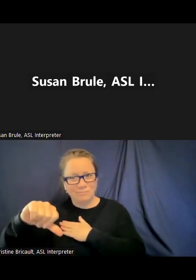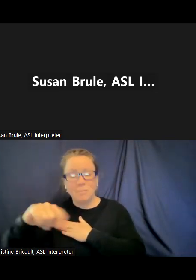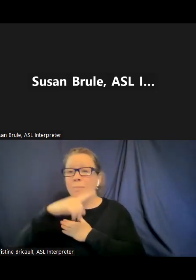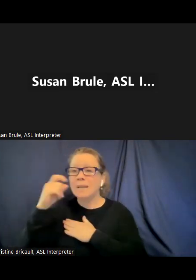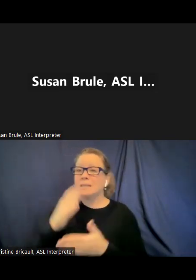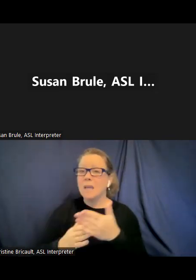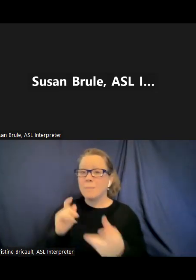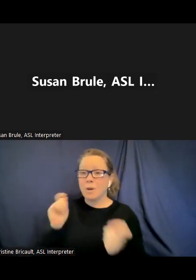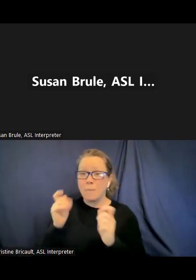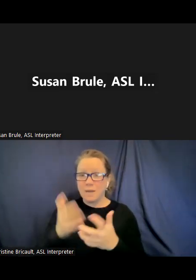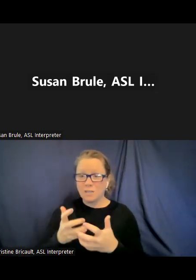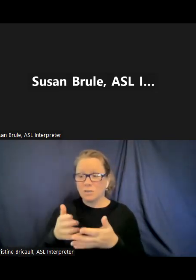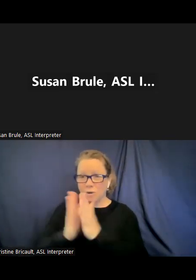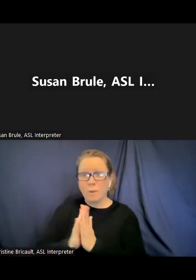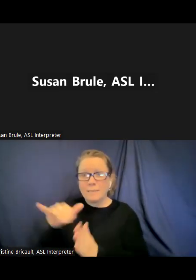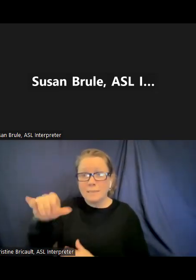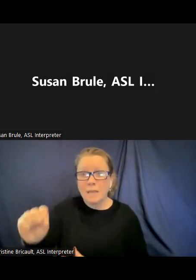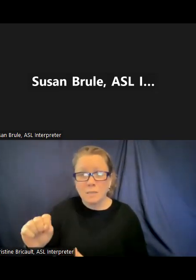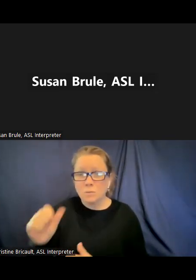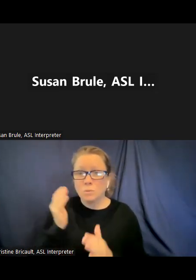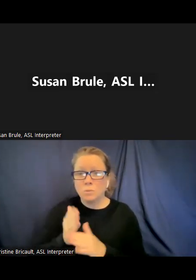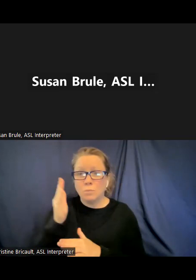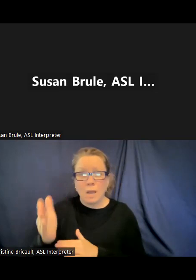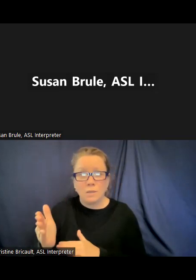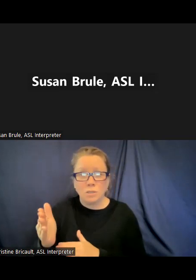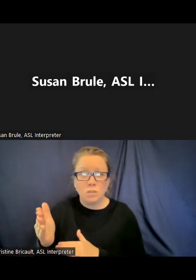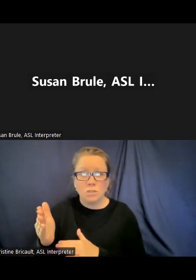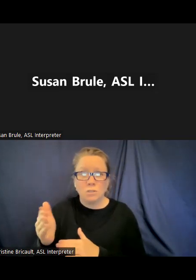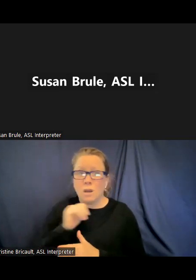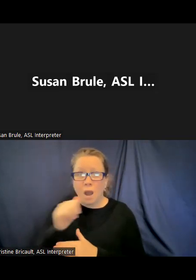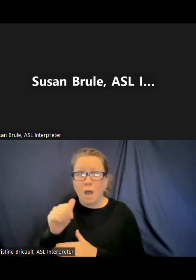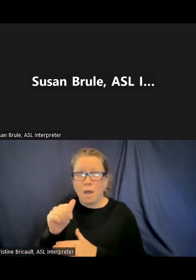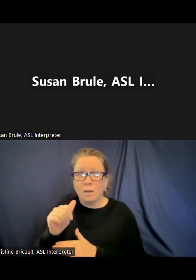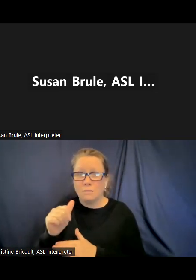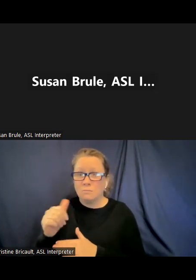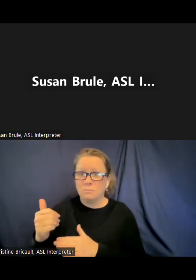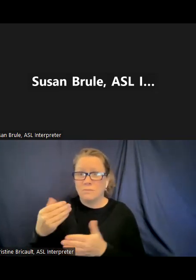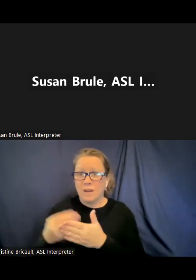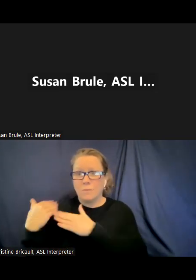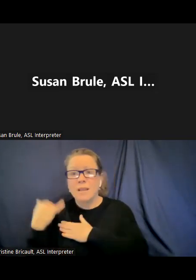be, you know, unduly financially burdensome. If you need to hire a full-time equivalent,